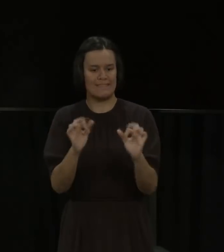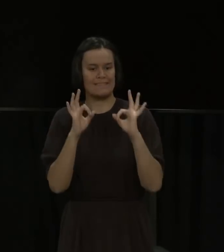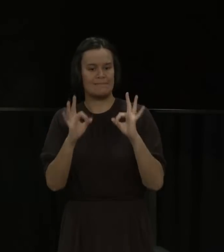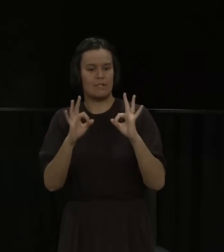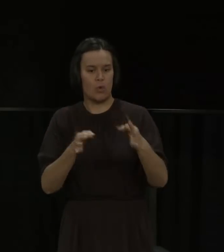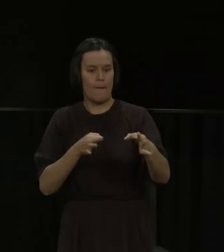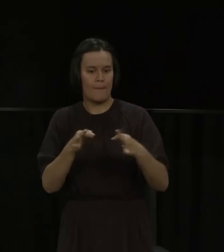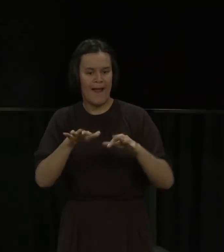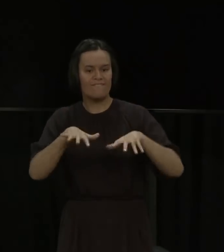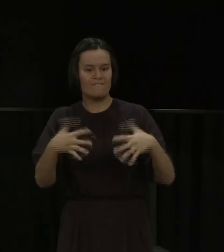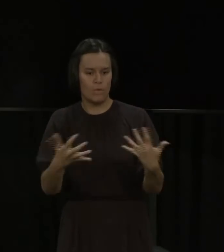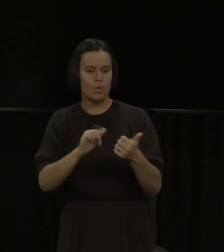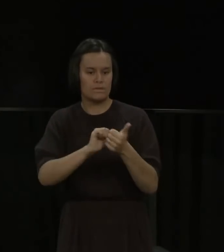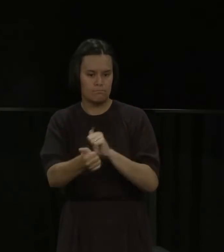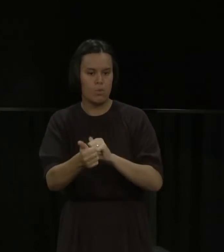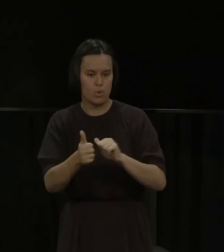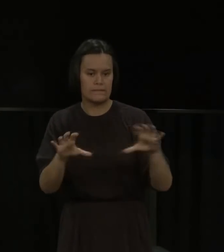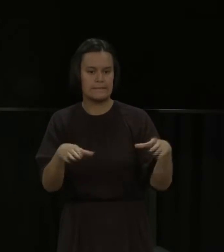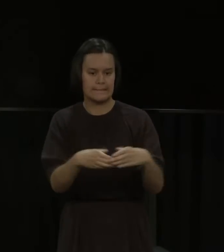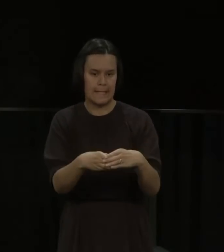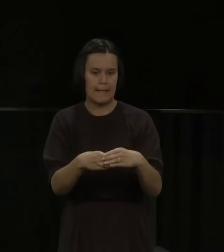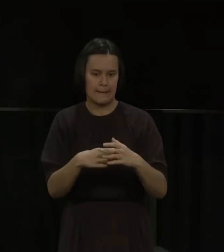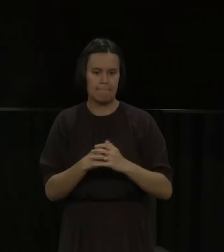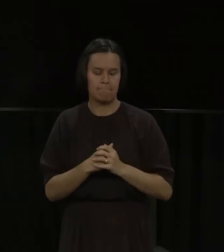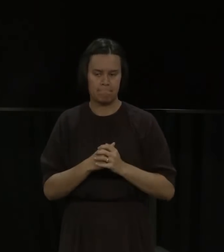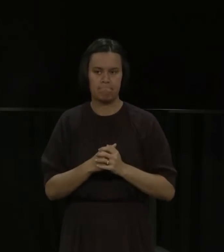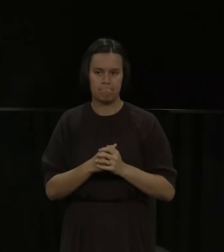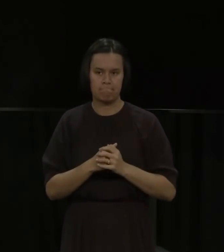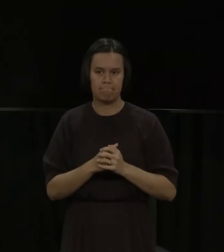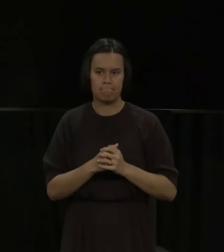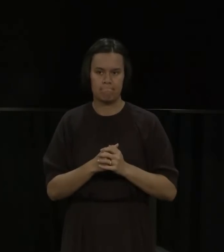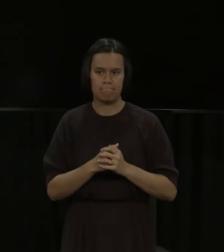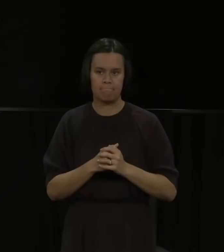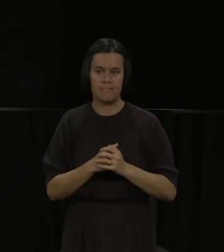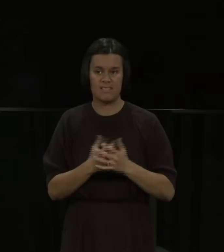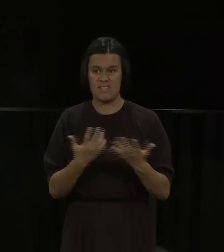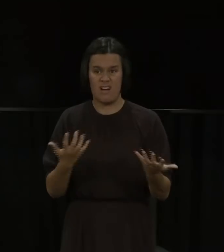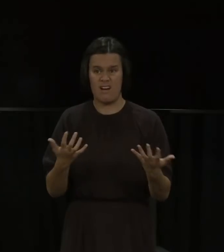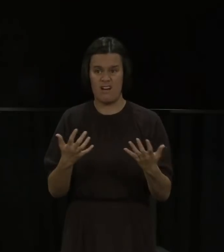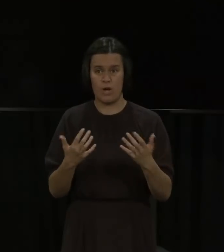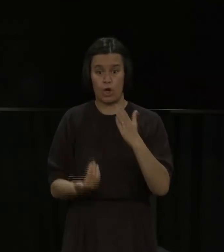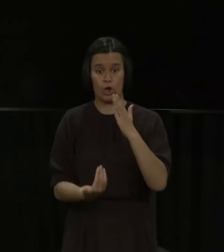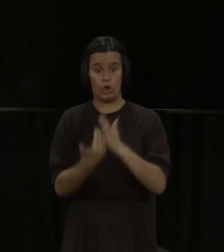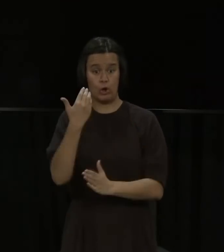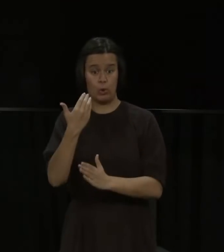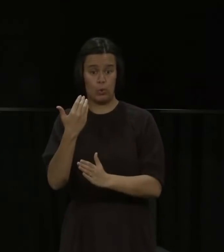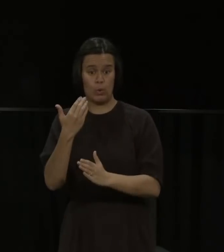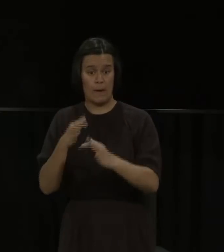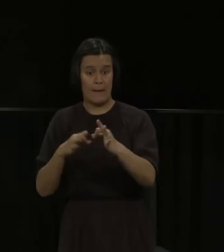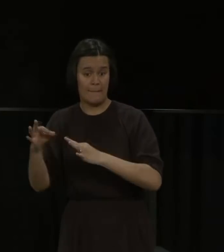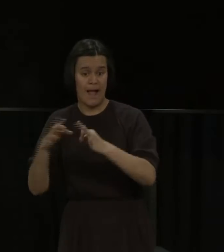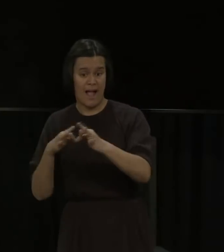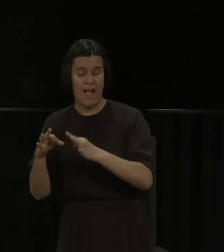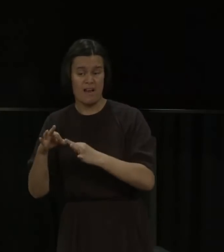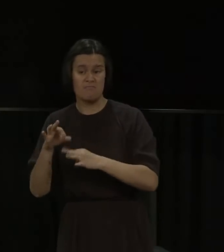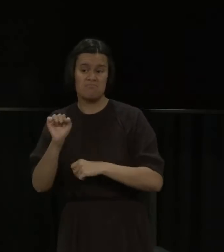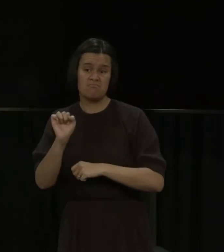We have good good but spoke arrangements for sports teams are ready.